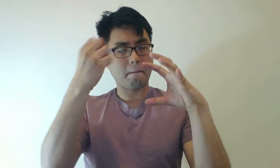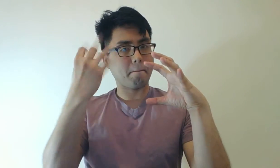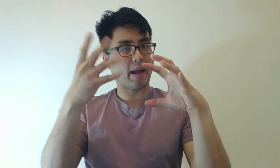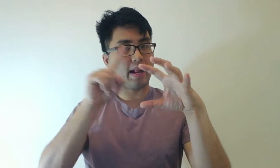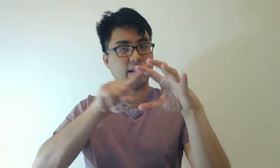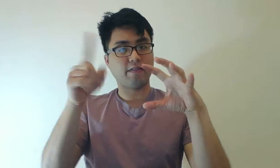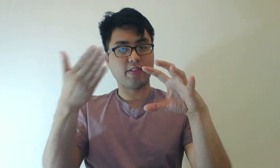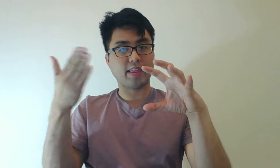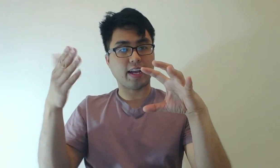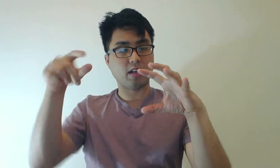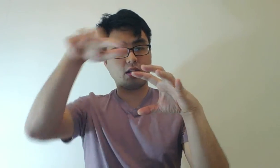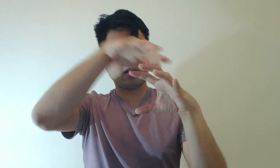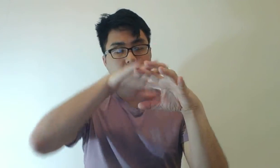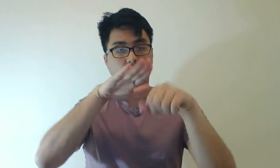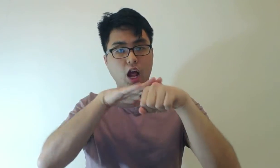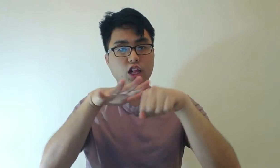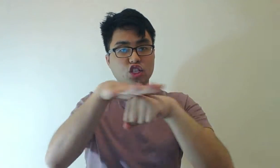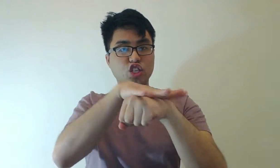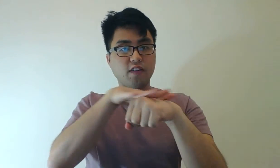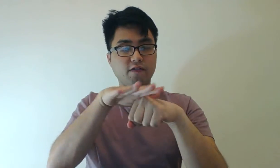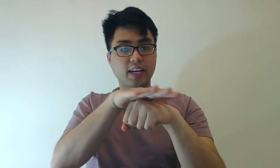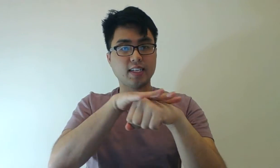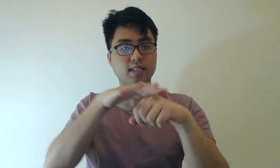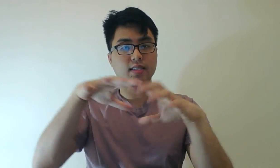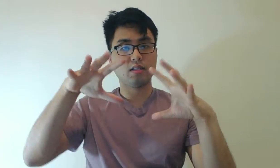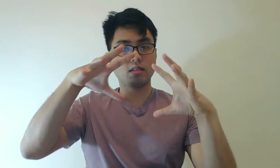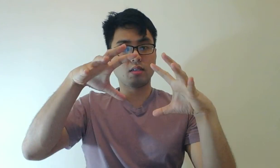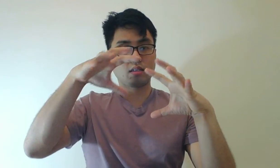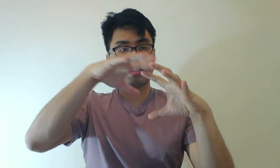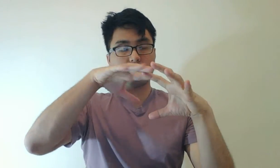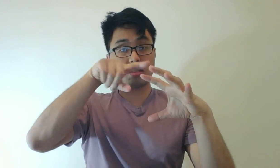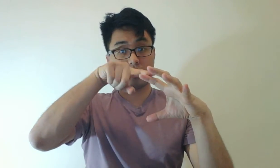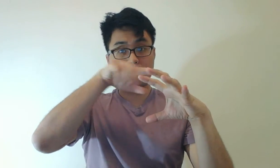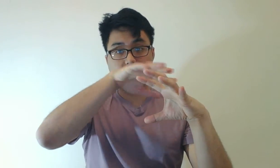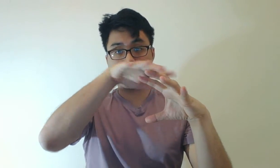many different things on surface